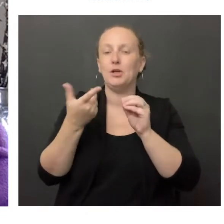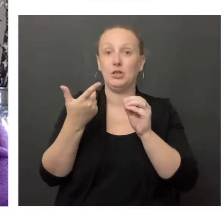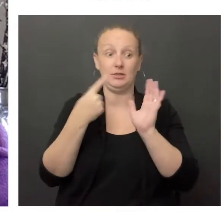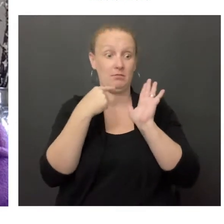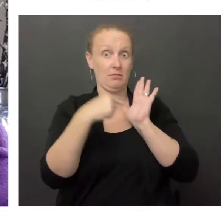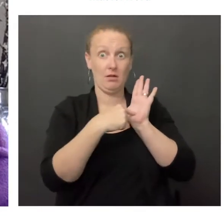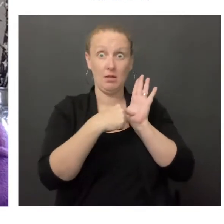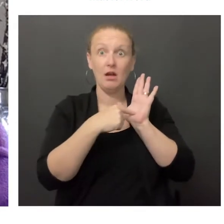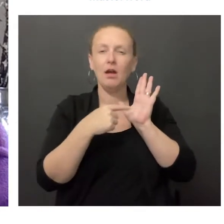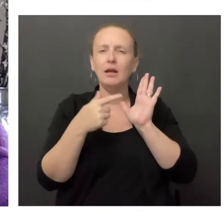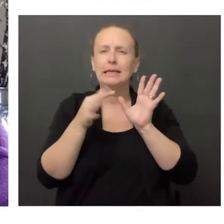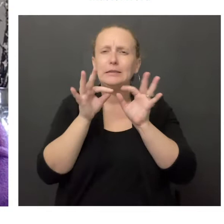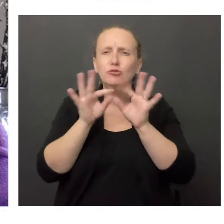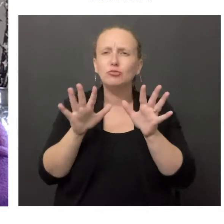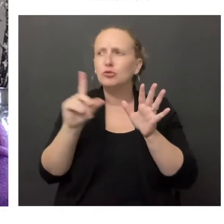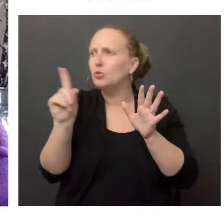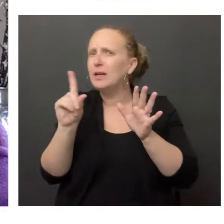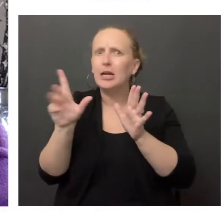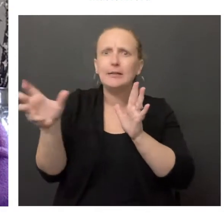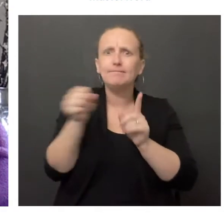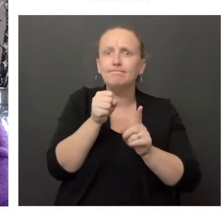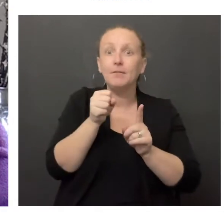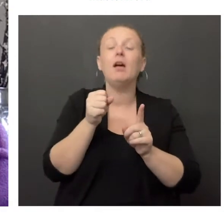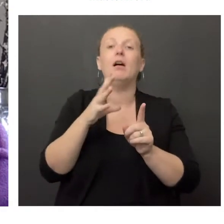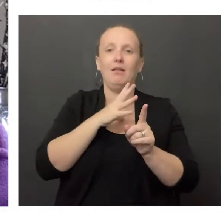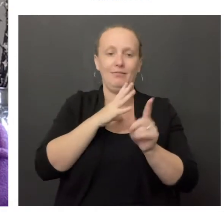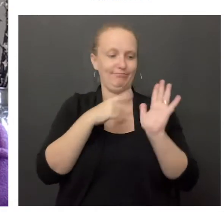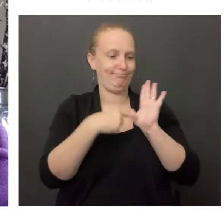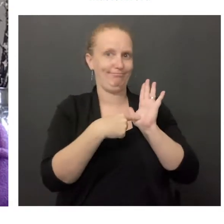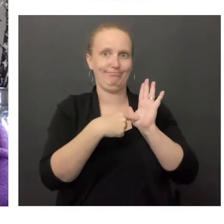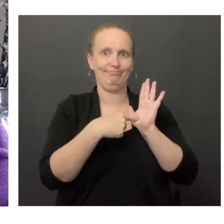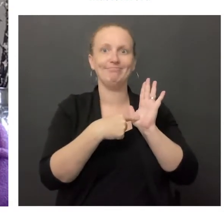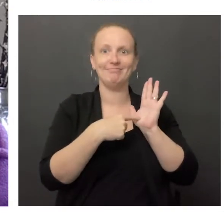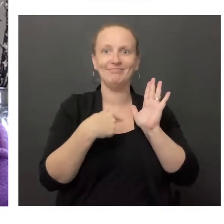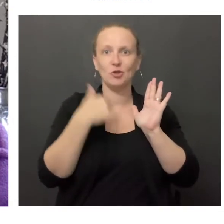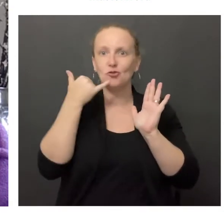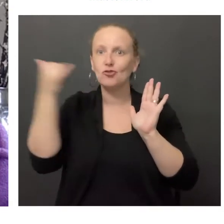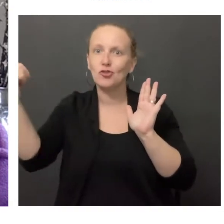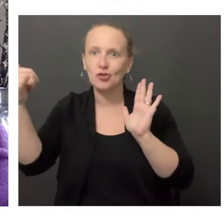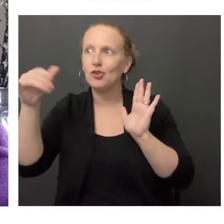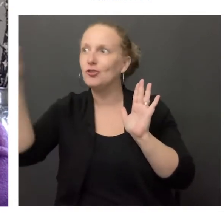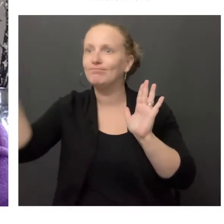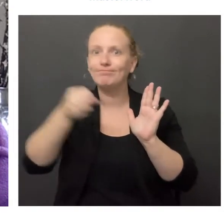don't have to look through your phone and fumble through this and pull out your notebook. It's just right here. It's always with your badge,